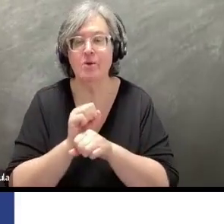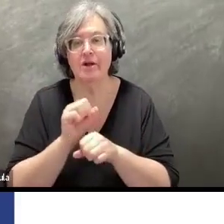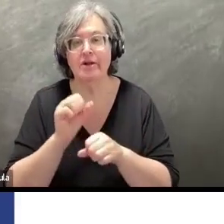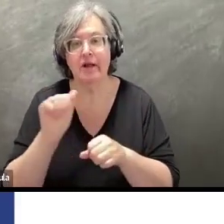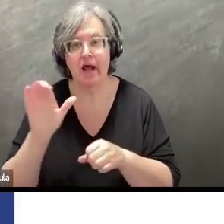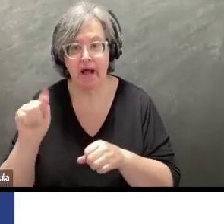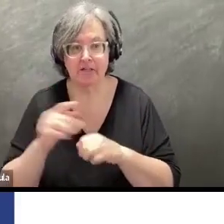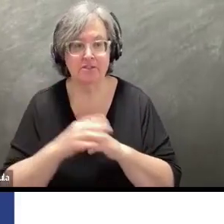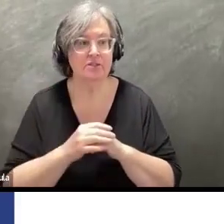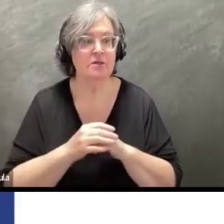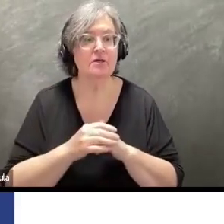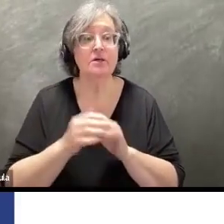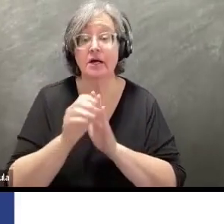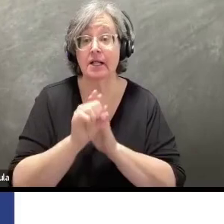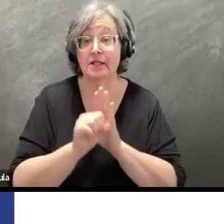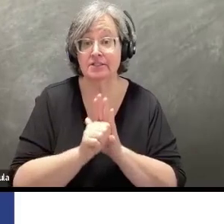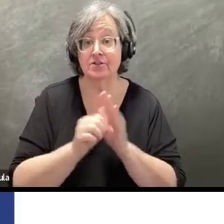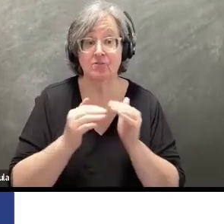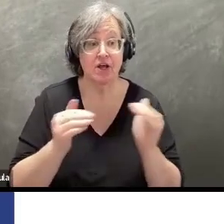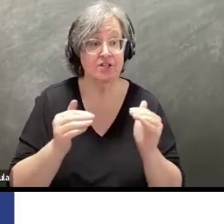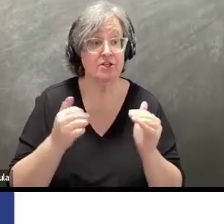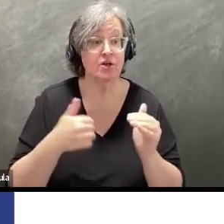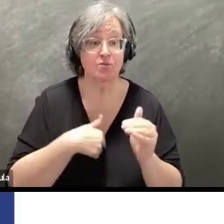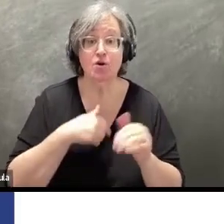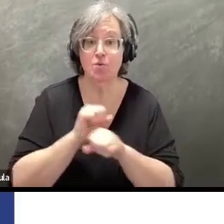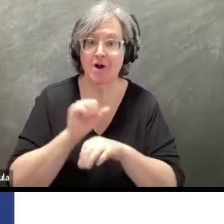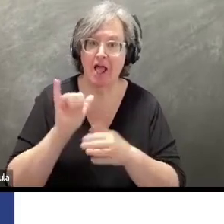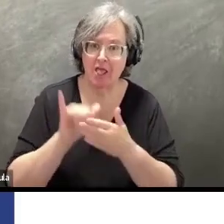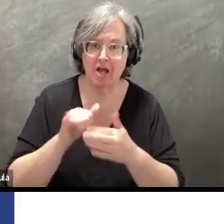working toward eliminating some minimum wage through a new grant